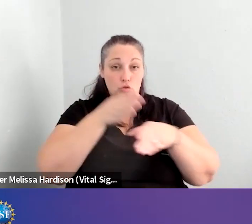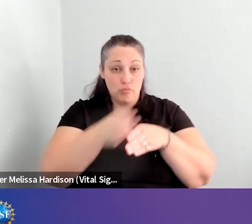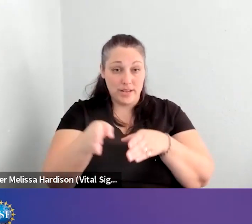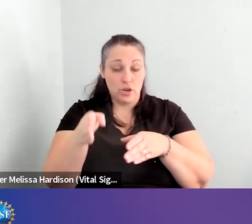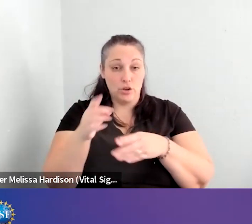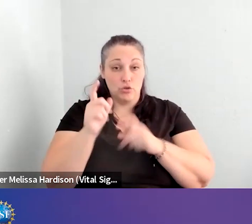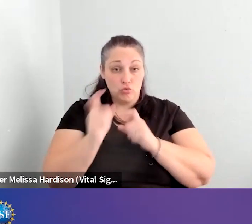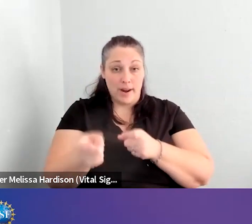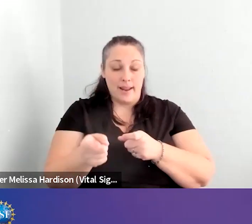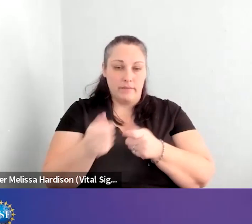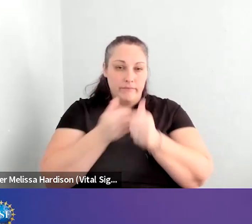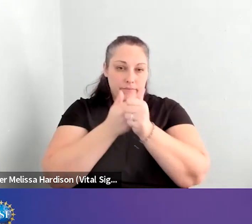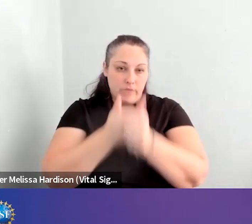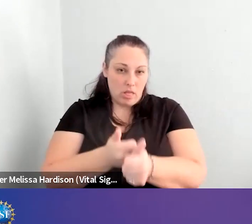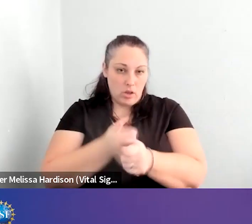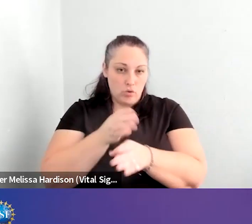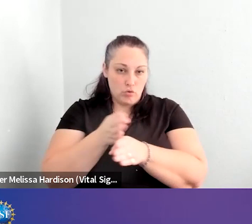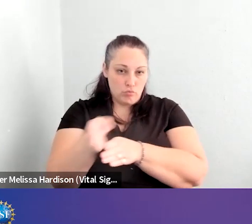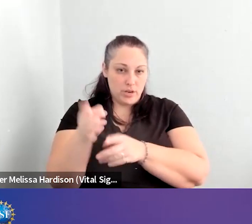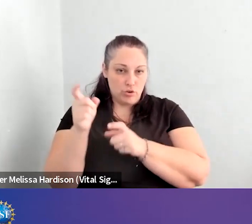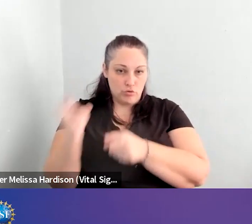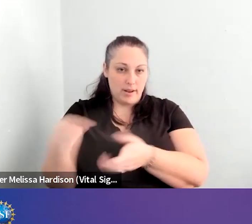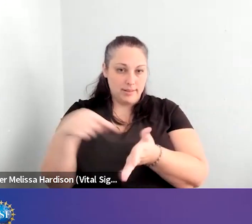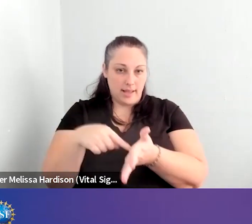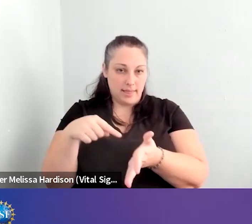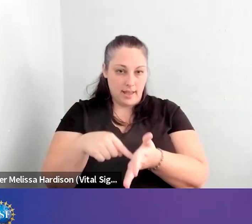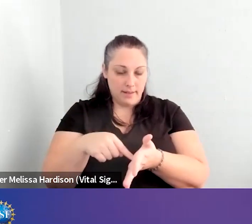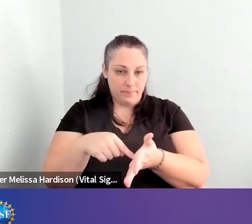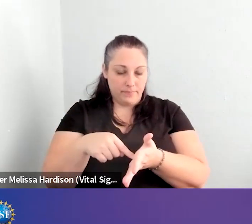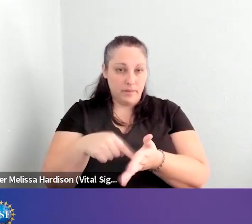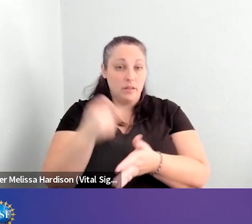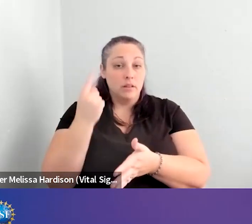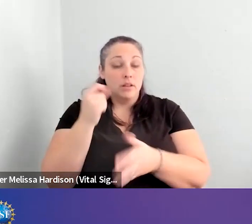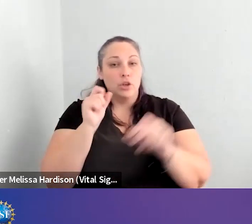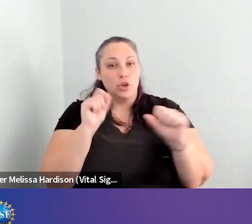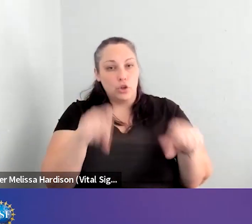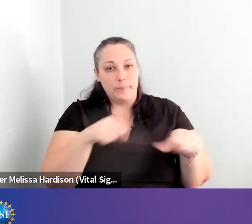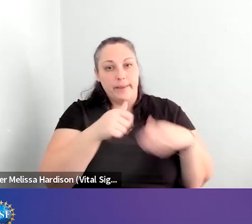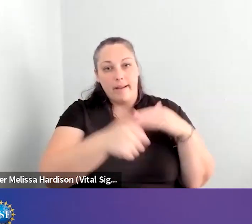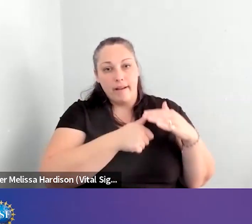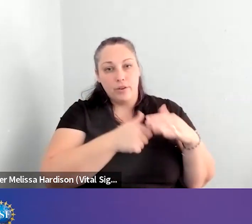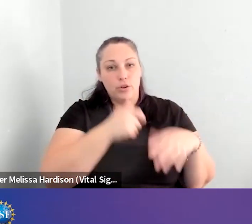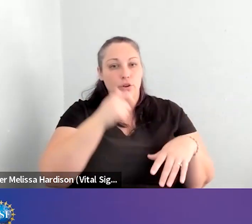But you can apply for a CAREER grant, and it could be under Racial Equity. It could be under IUSE; it could be under ECR,